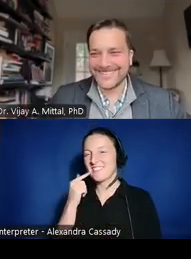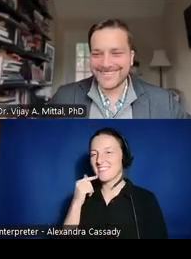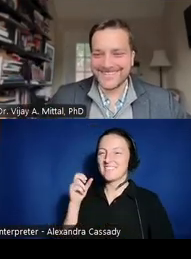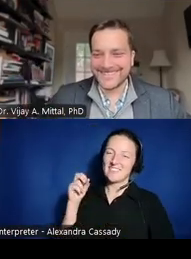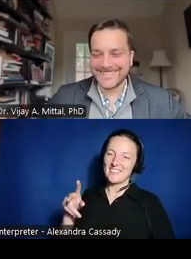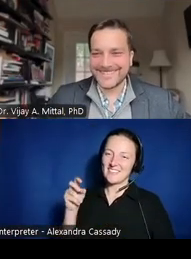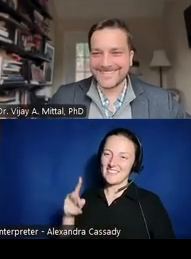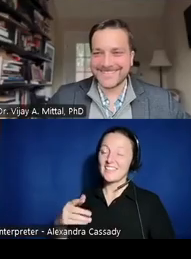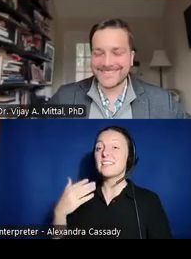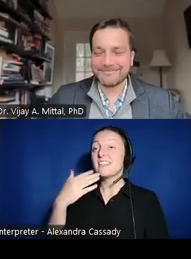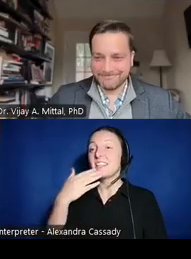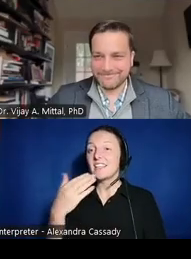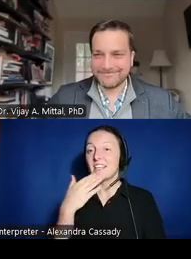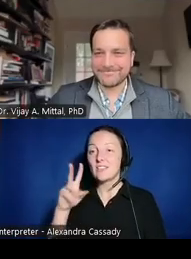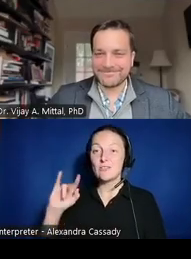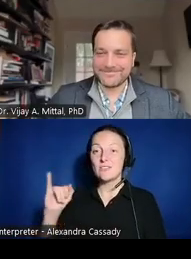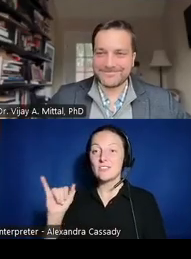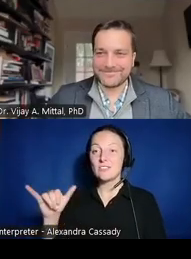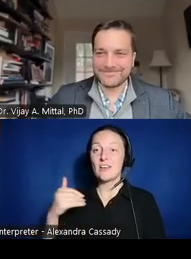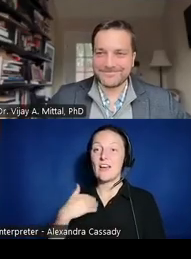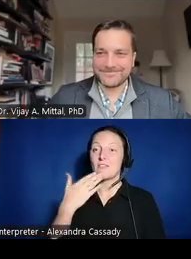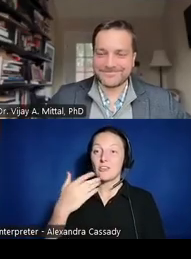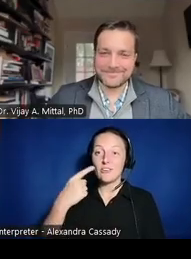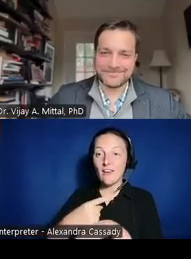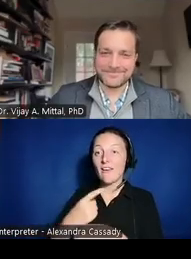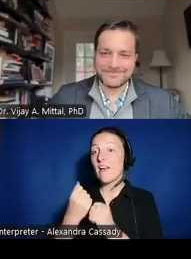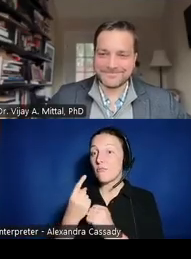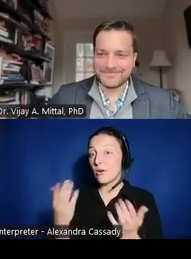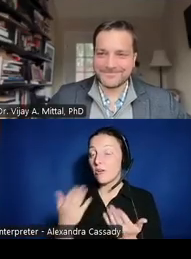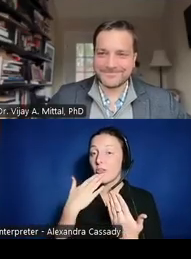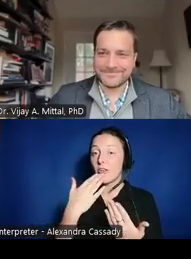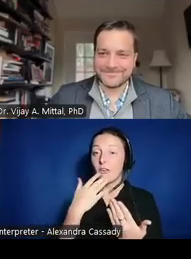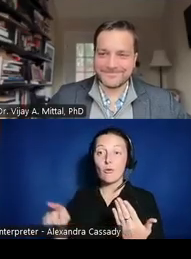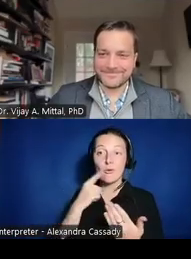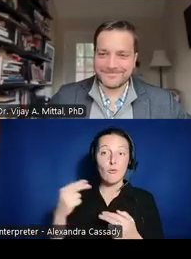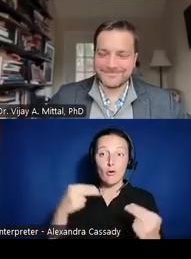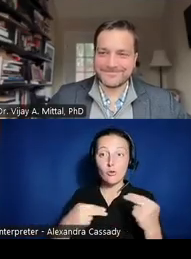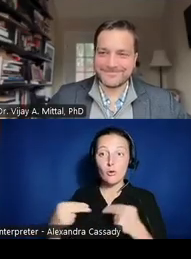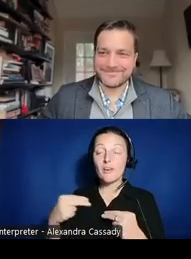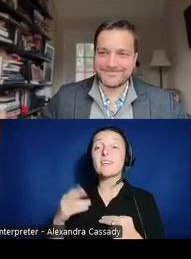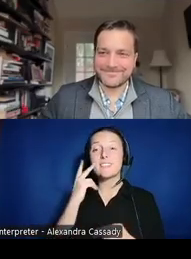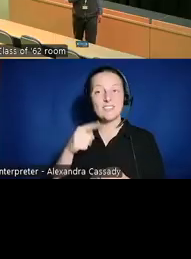VJ, have a good day. And to everybody here, thanks for coming. And uh see you next time.